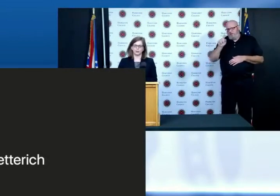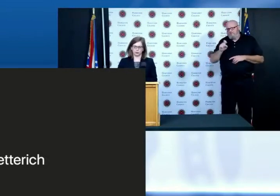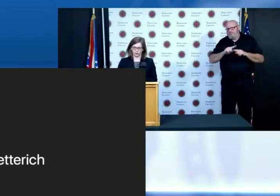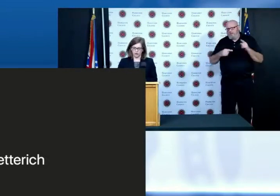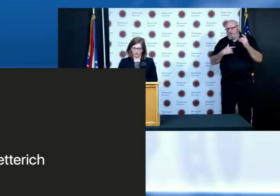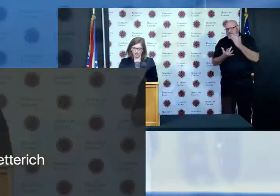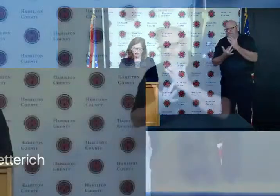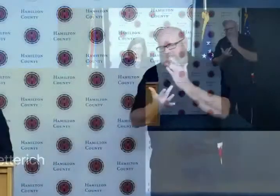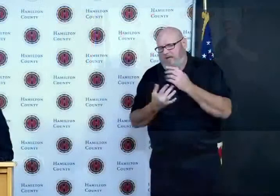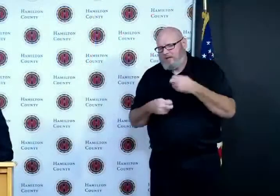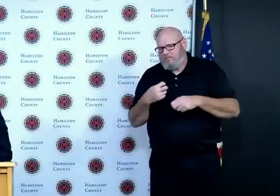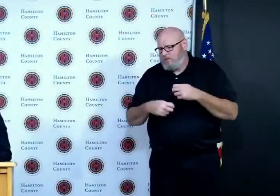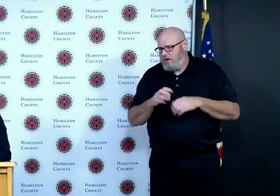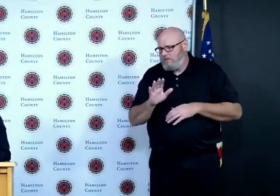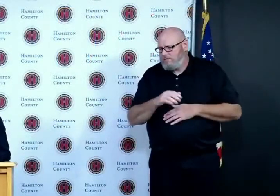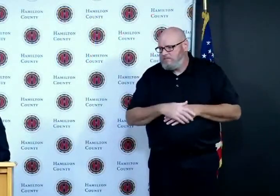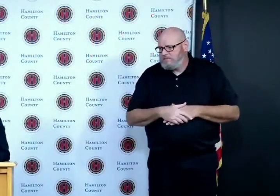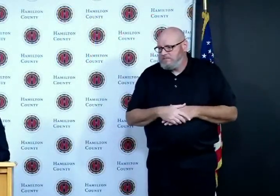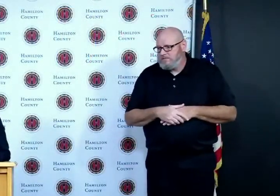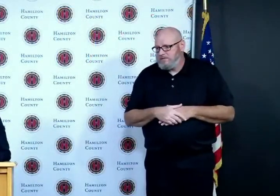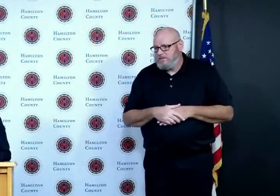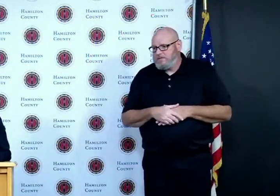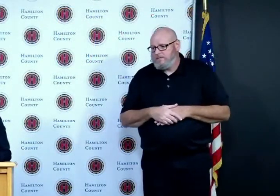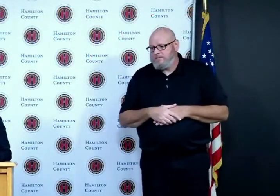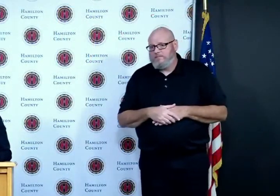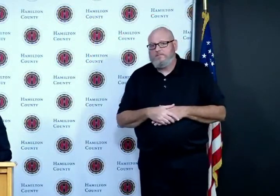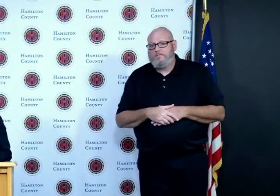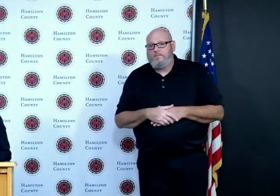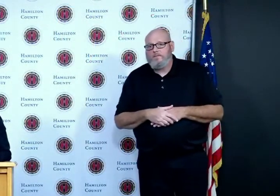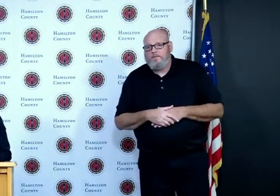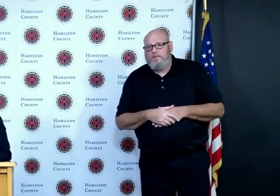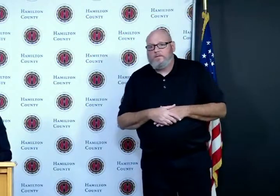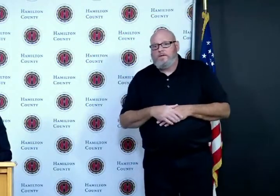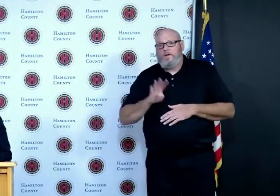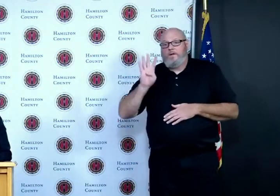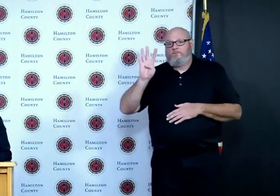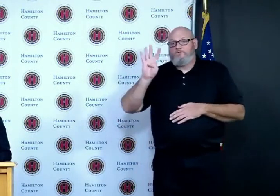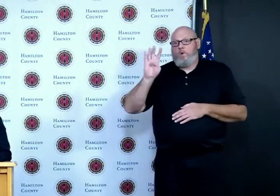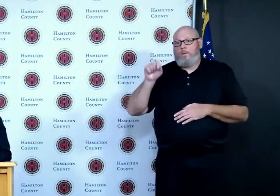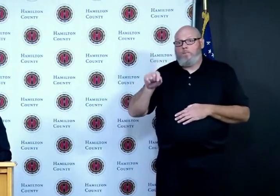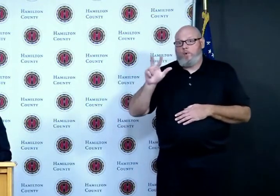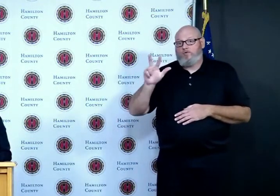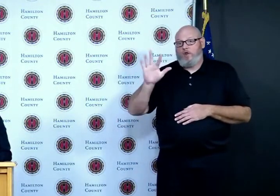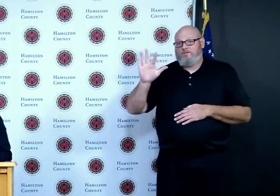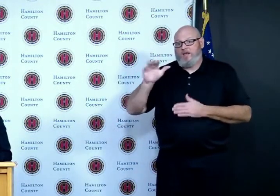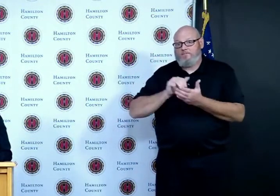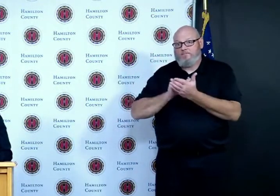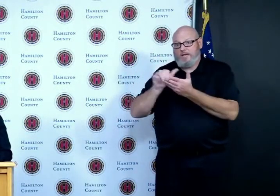redirect yes so the 4.35 million that we are recommending for small business assistance we are